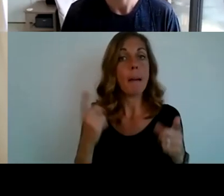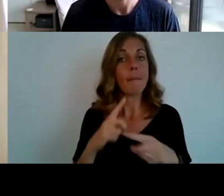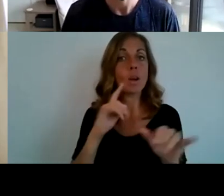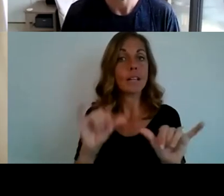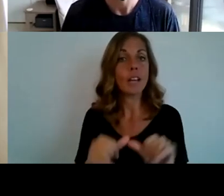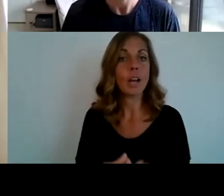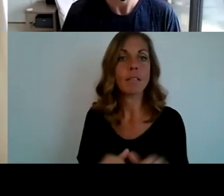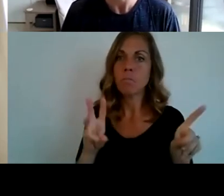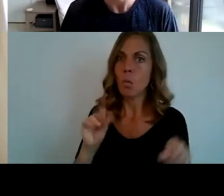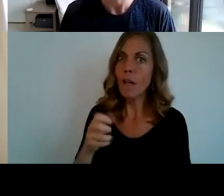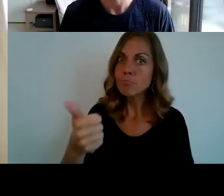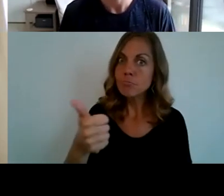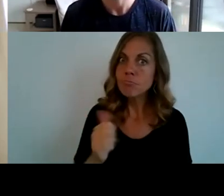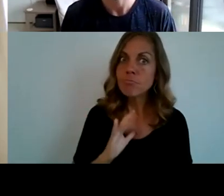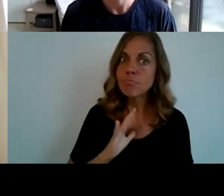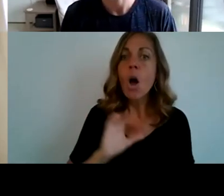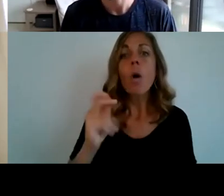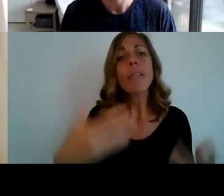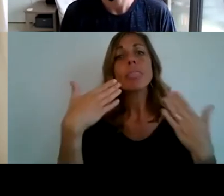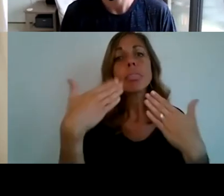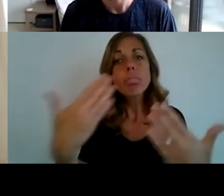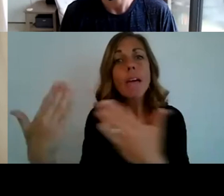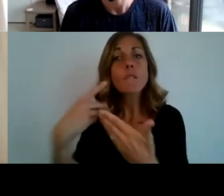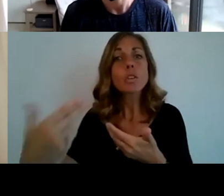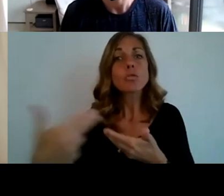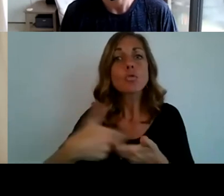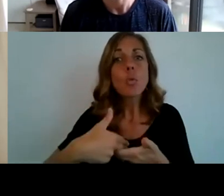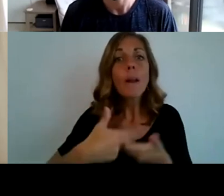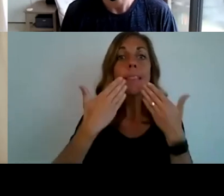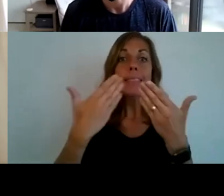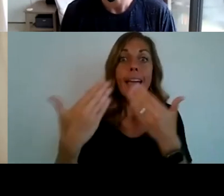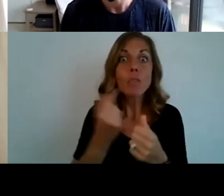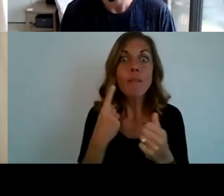Awesome. Thank you, all, for joining. And thank you for all the questions. To all the